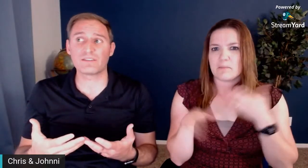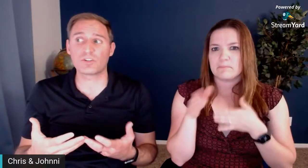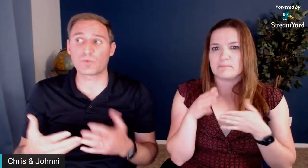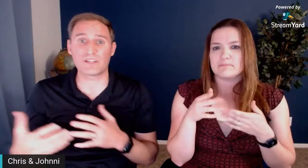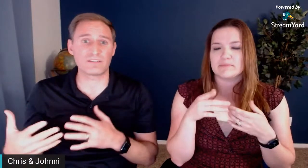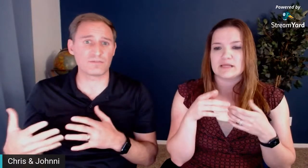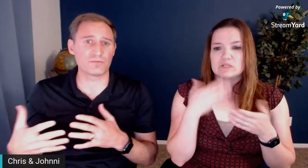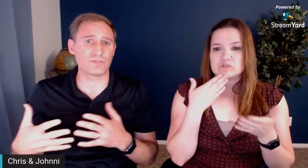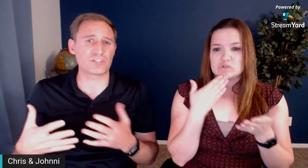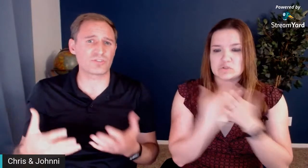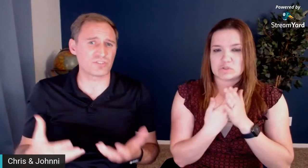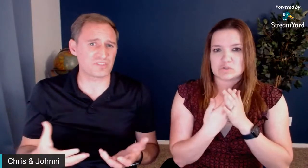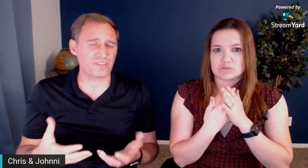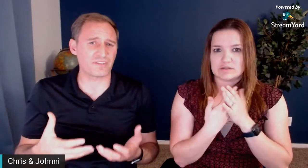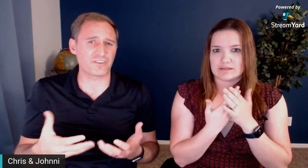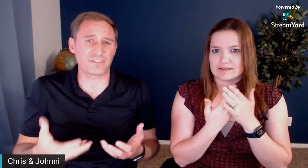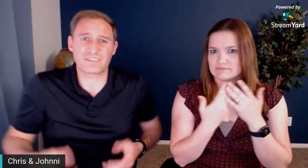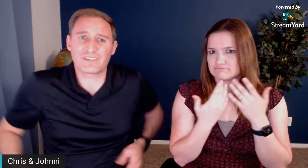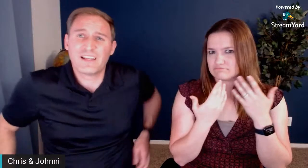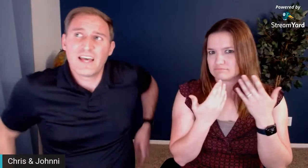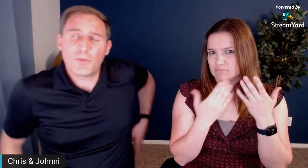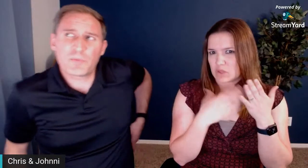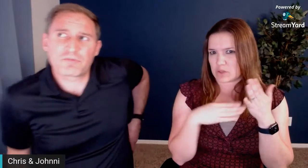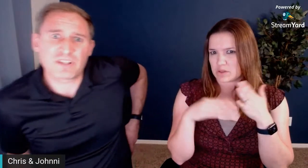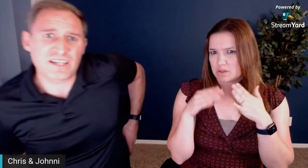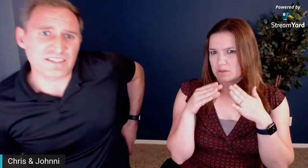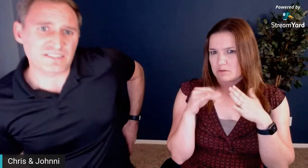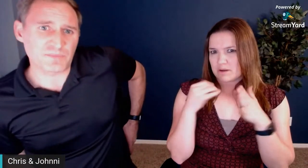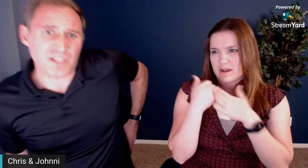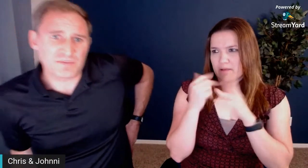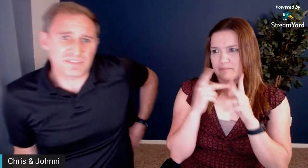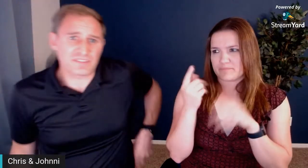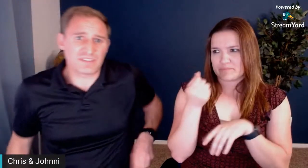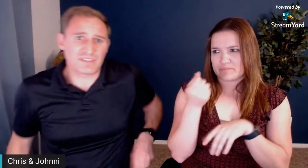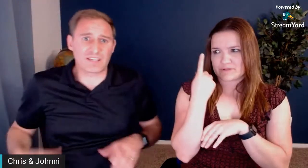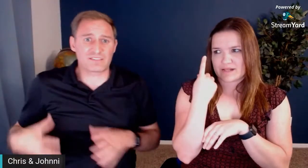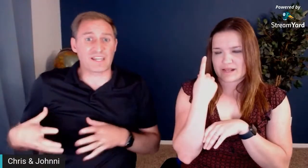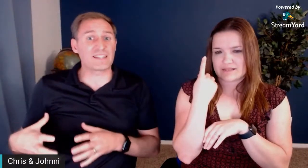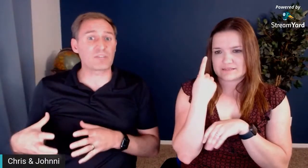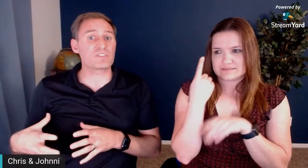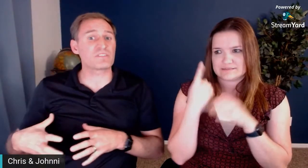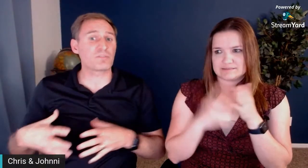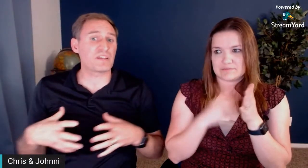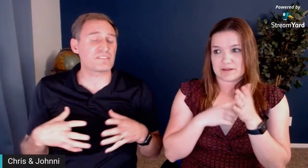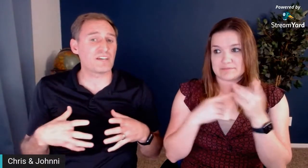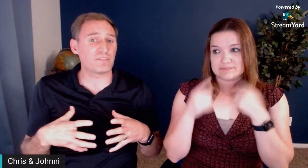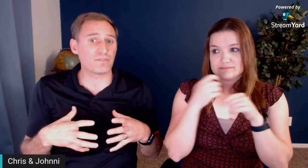good way to introduce or help people realize that sometimes sign languages are based off of